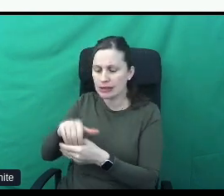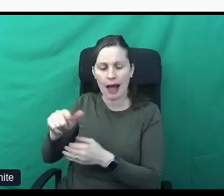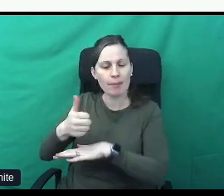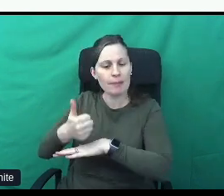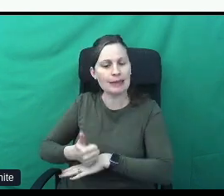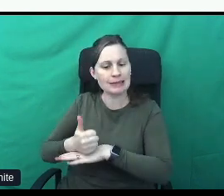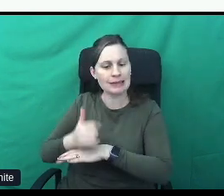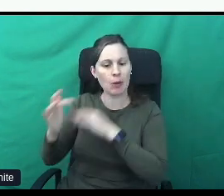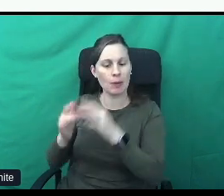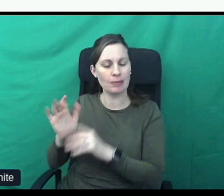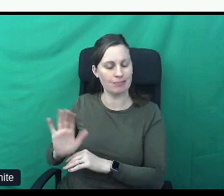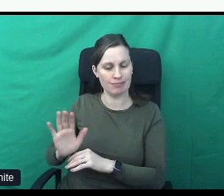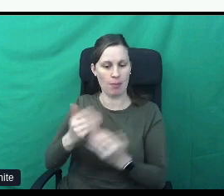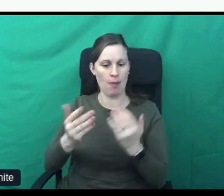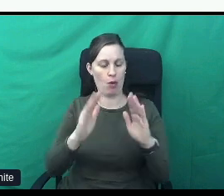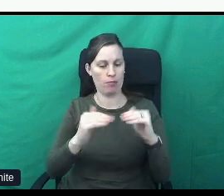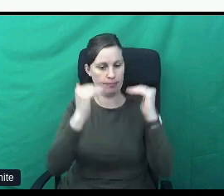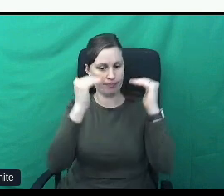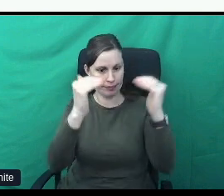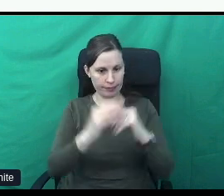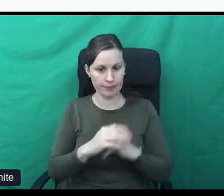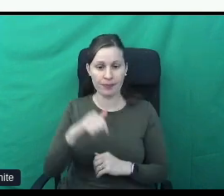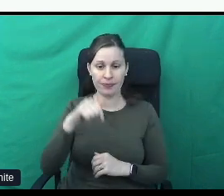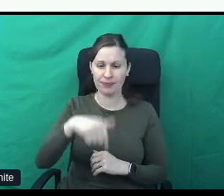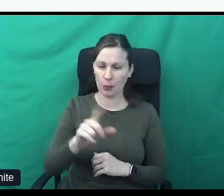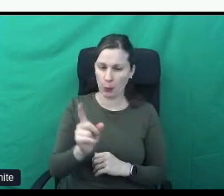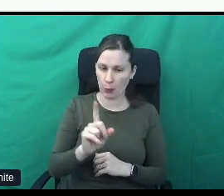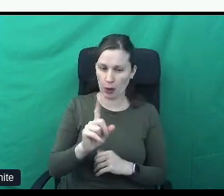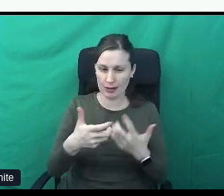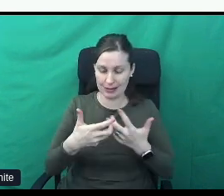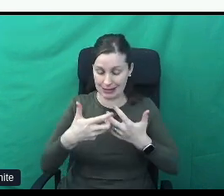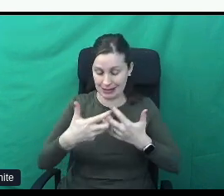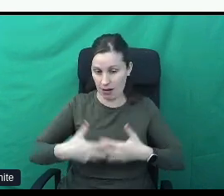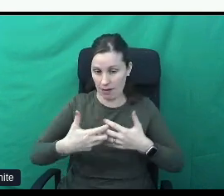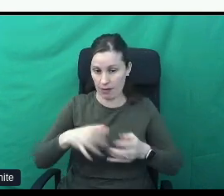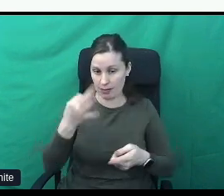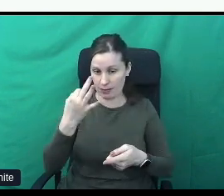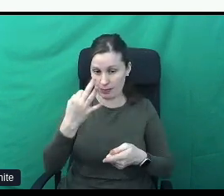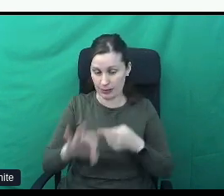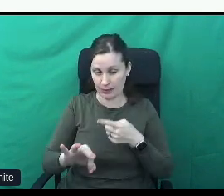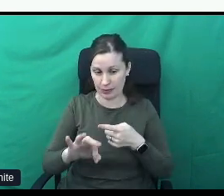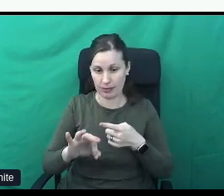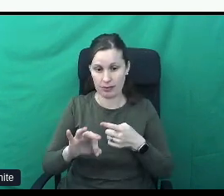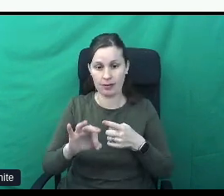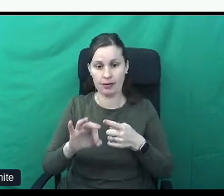So it's a technical specification, it was first published by the World Wide Web Consortium in 2014.